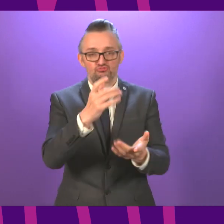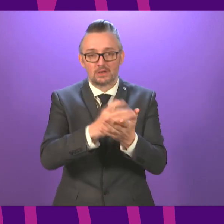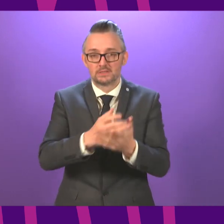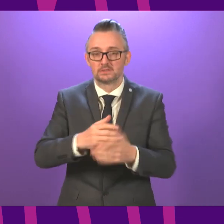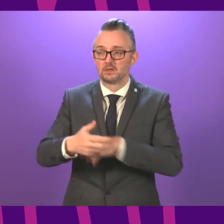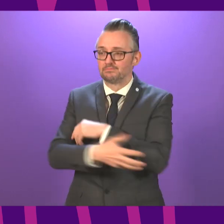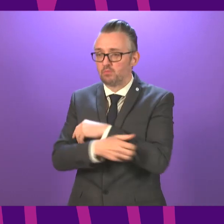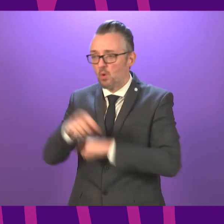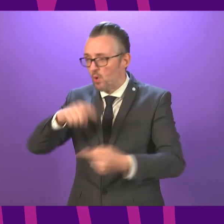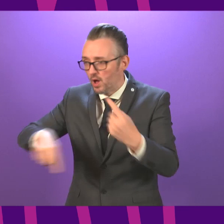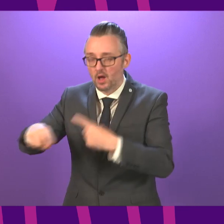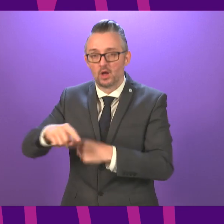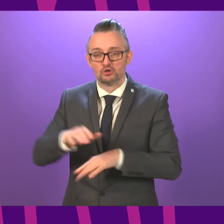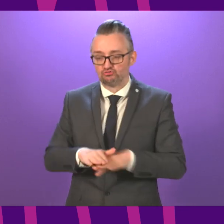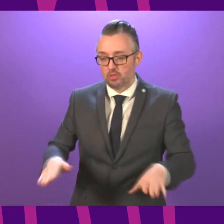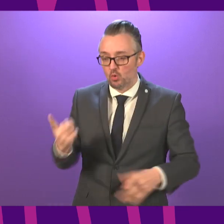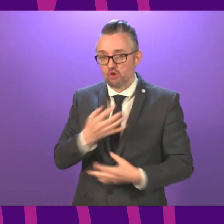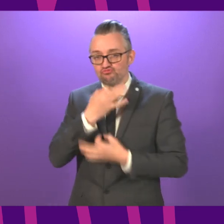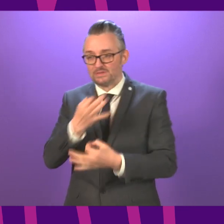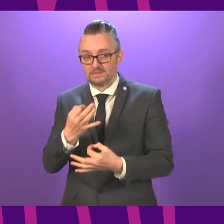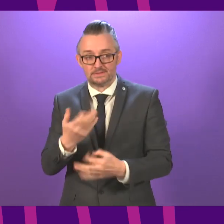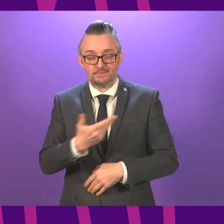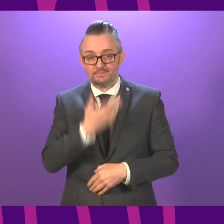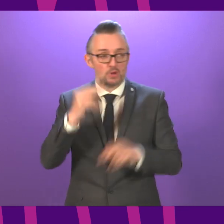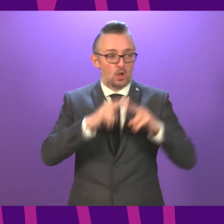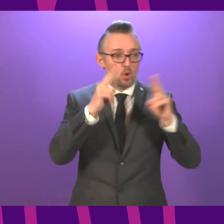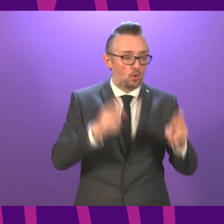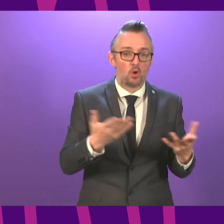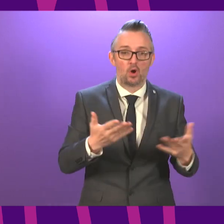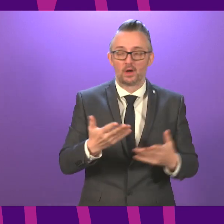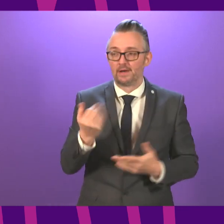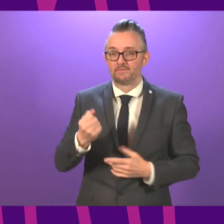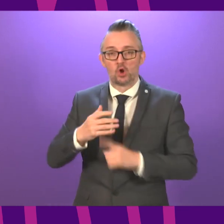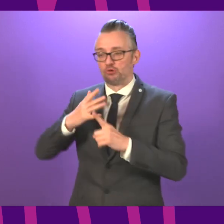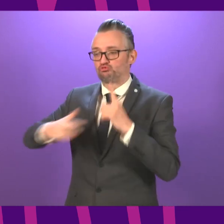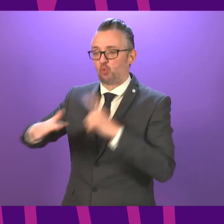at risk of homelessness or social isolation cope with the economic impacts of Brexit, coronavirus